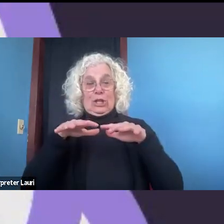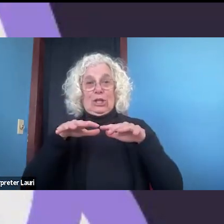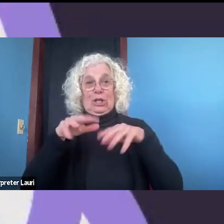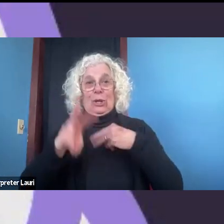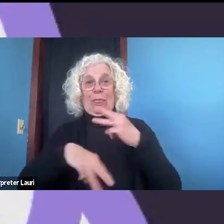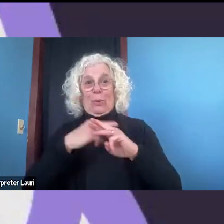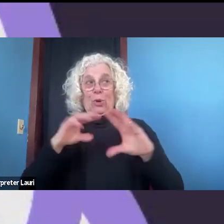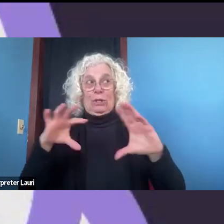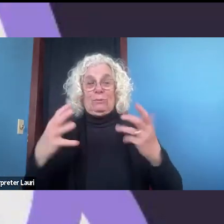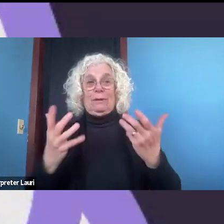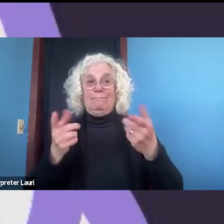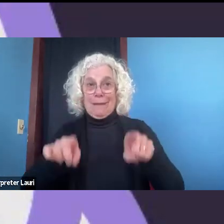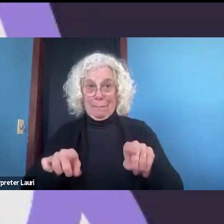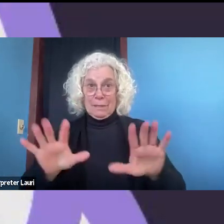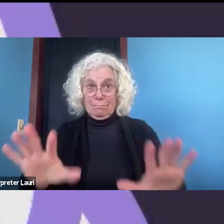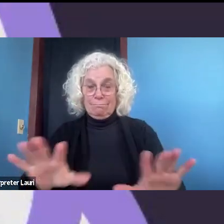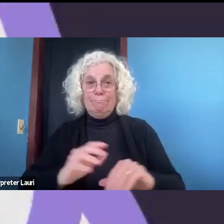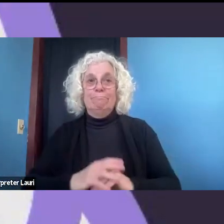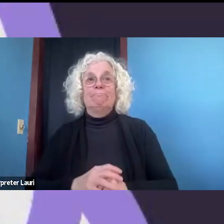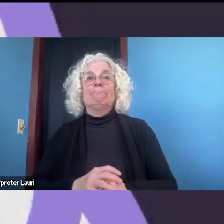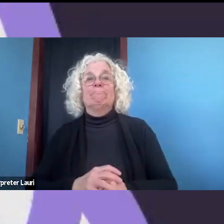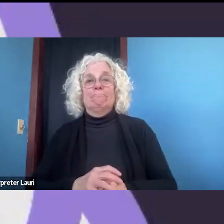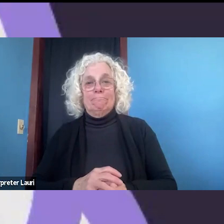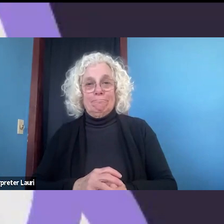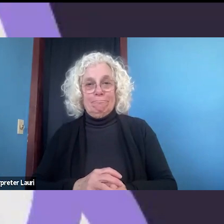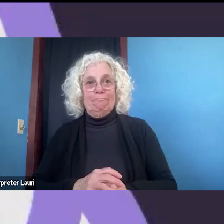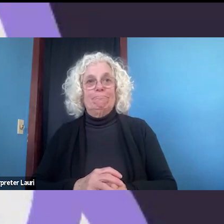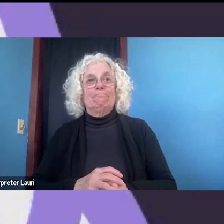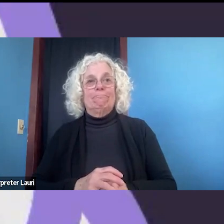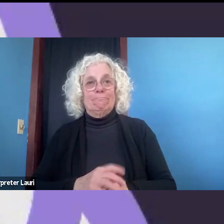I want to take a moment to acknowledge the ongoing climate disasters,